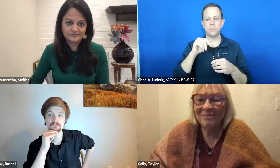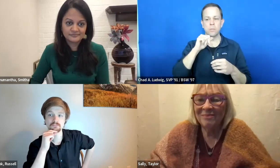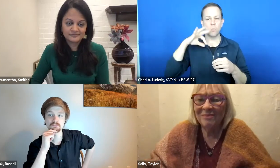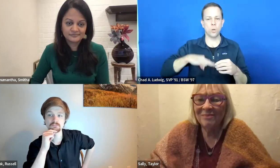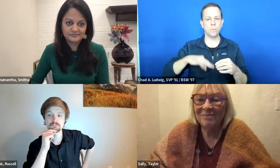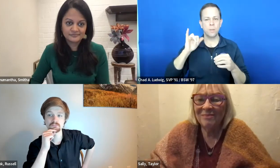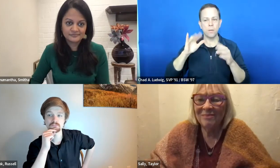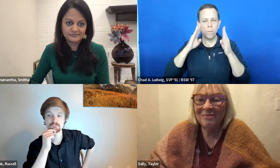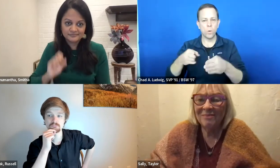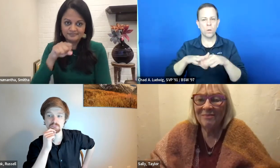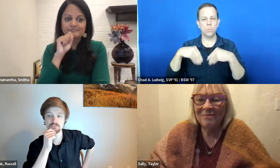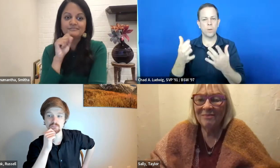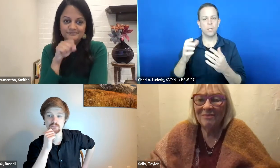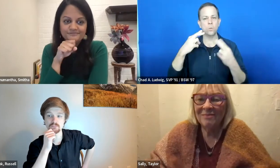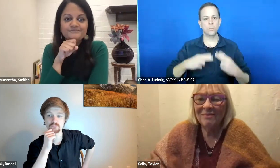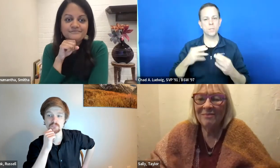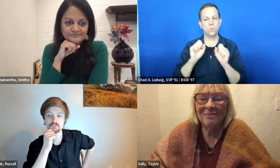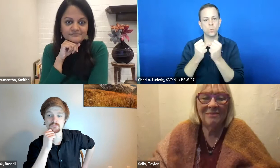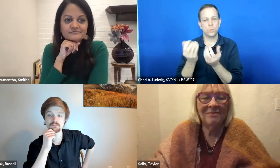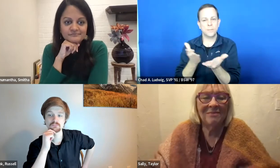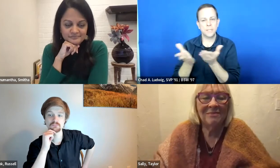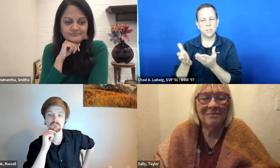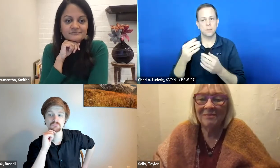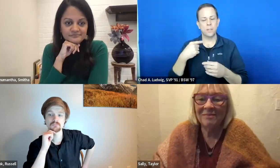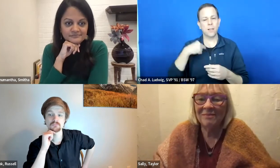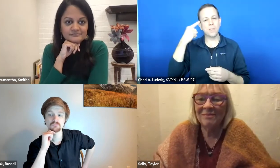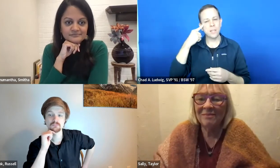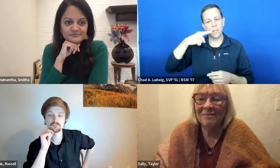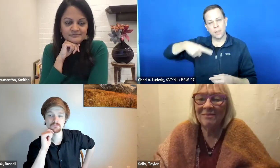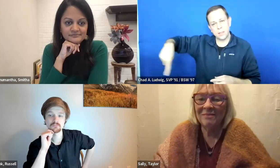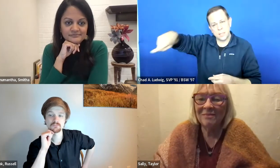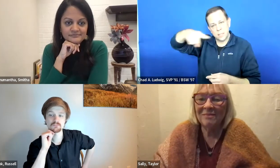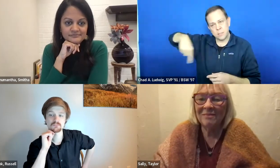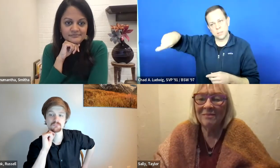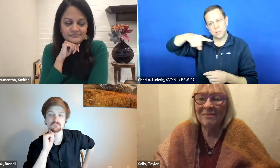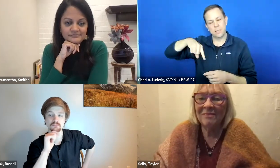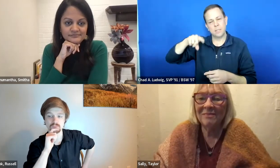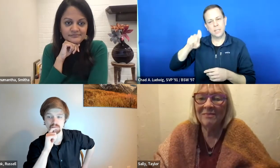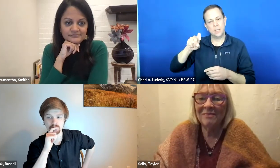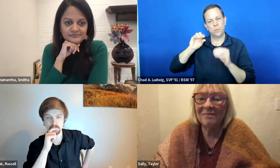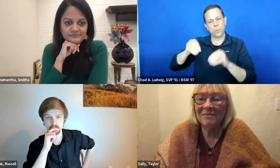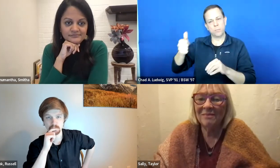We have to advocate with organizations, nonprofit organizations that will provide services...